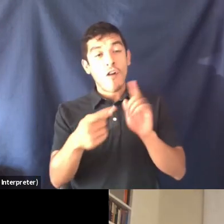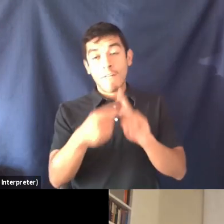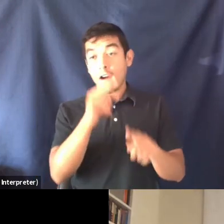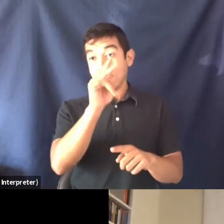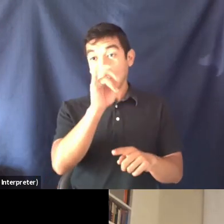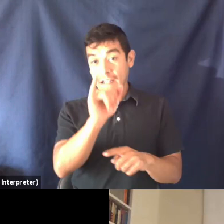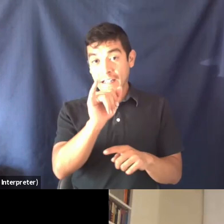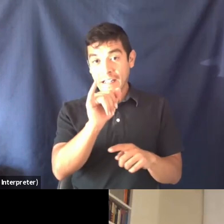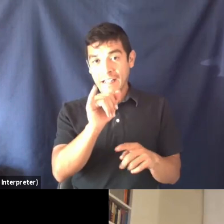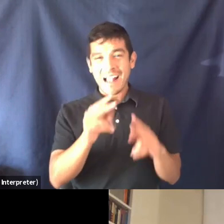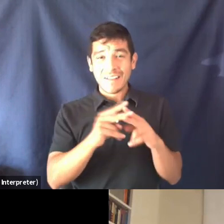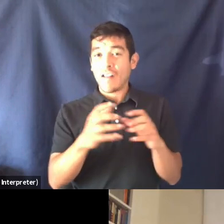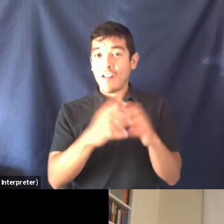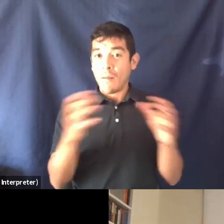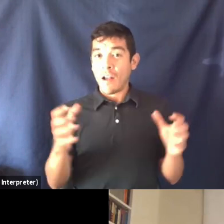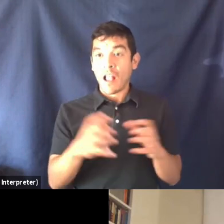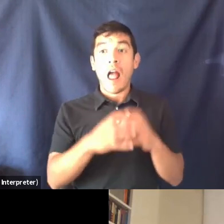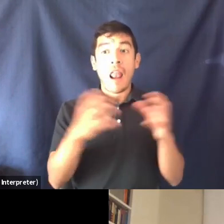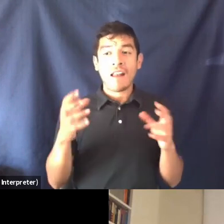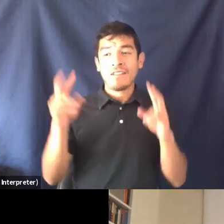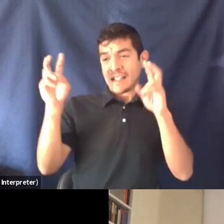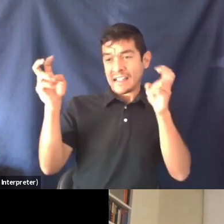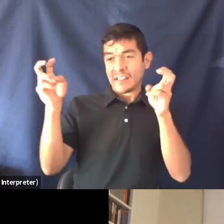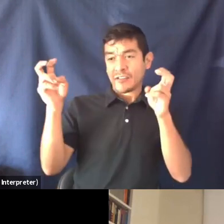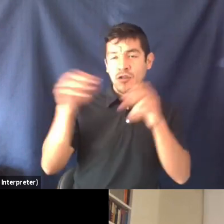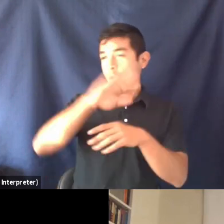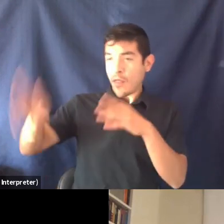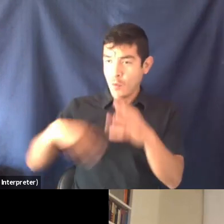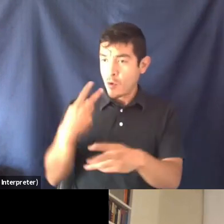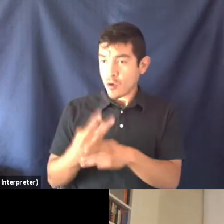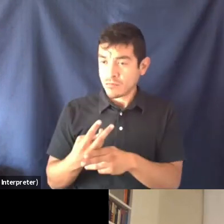is very much a lot of global issues, the influx of refugees and you know,